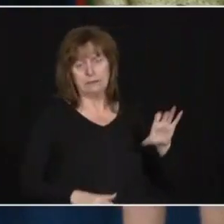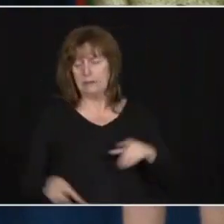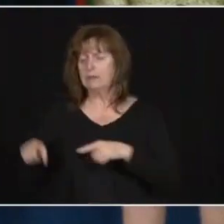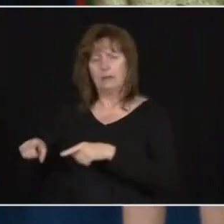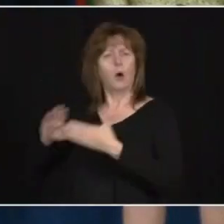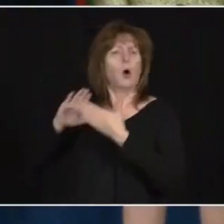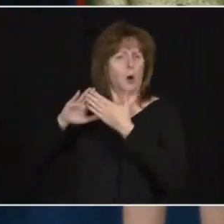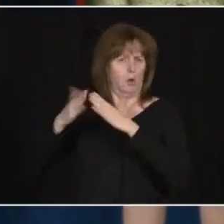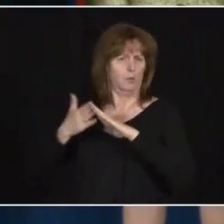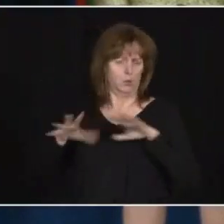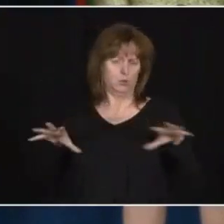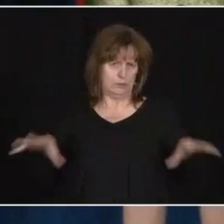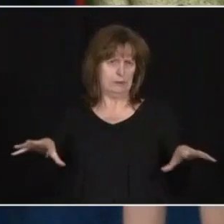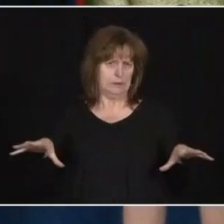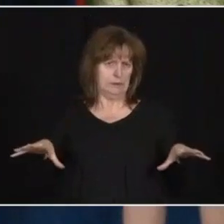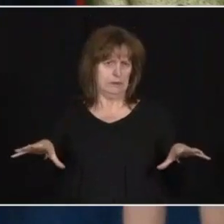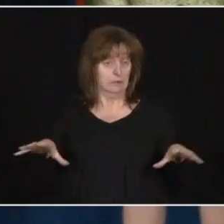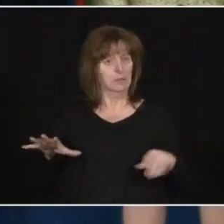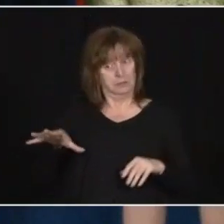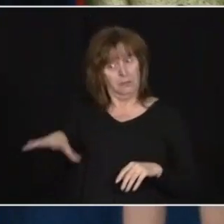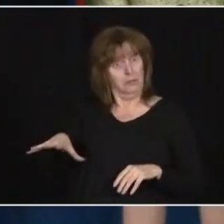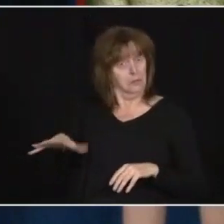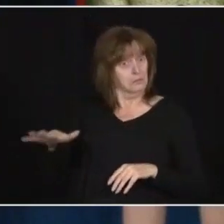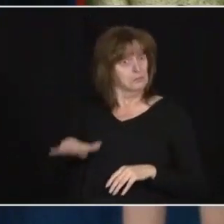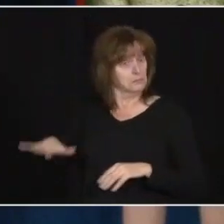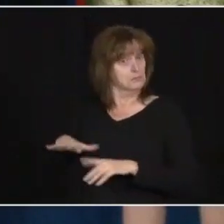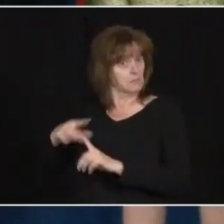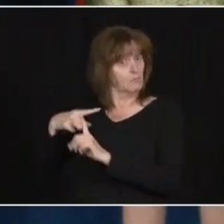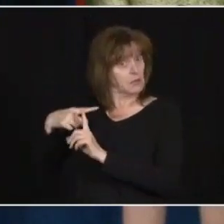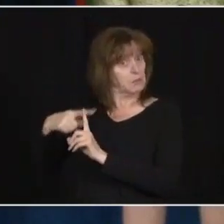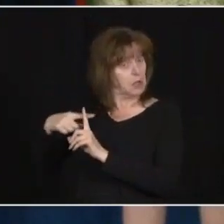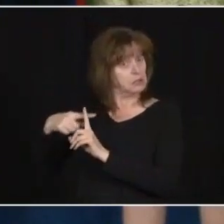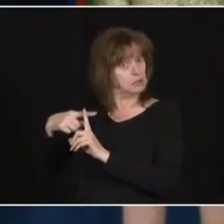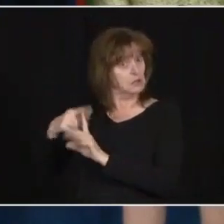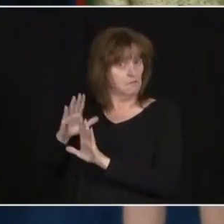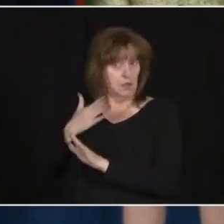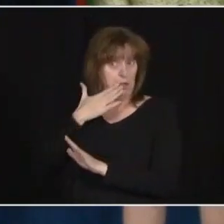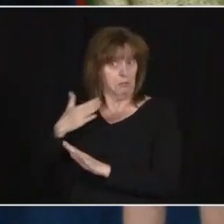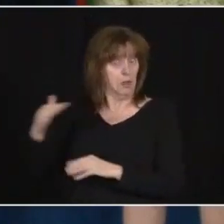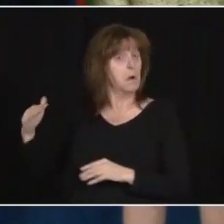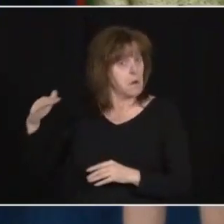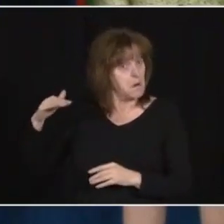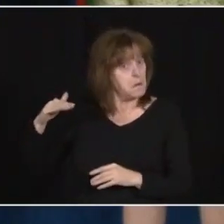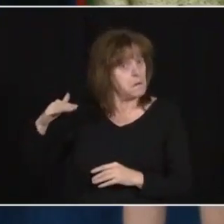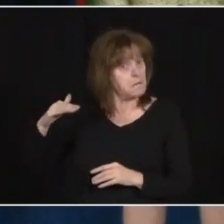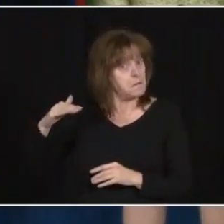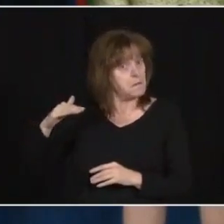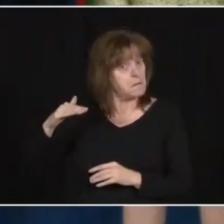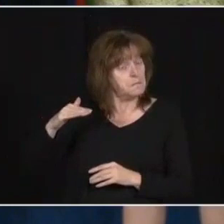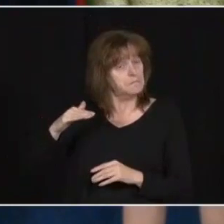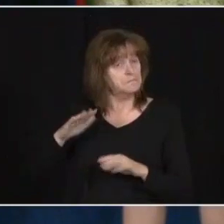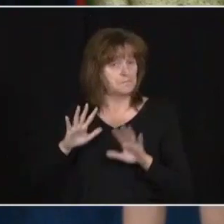The public domain, we're seeing very positive results, and that's why the Minister of Labour has laid out the guidelines.